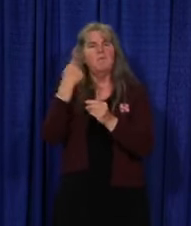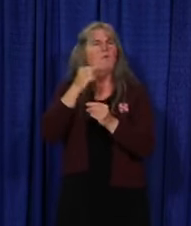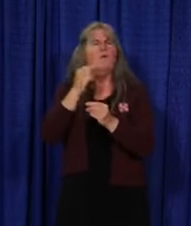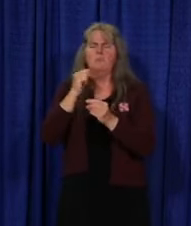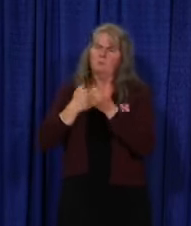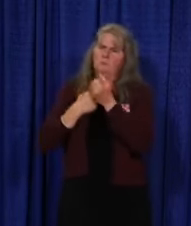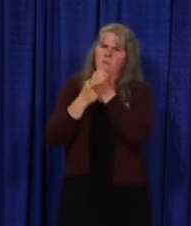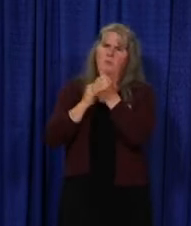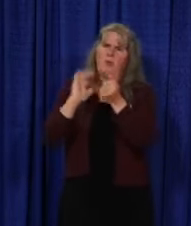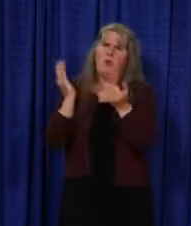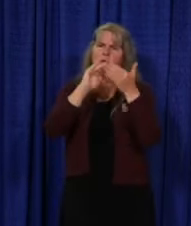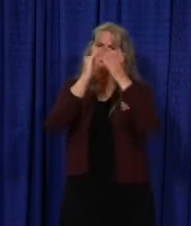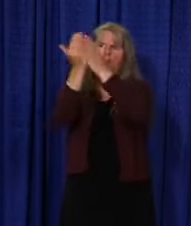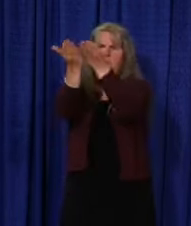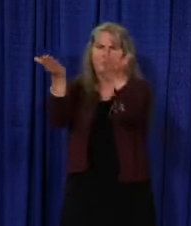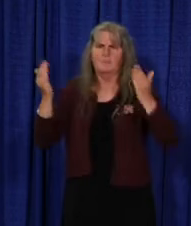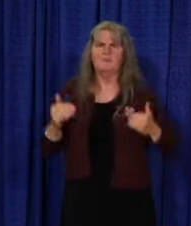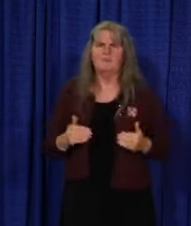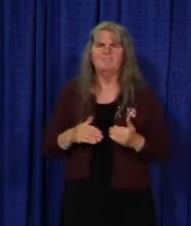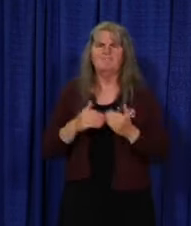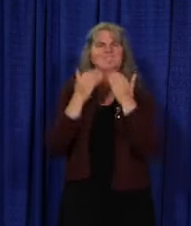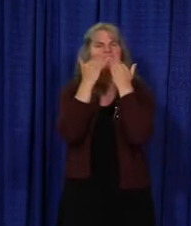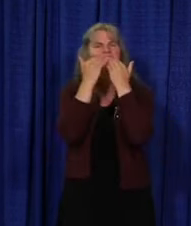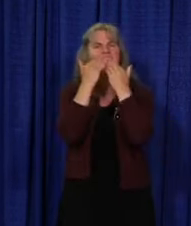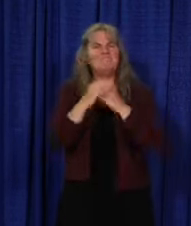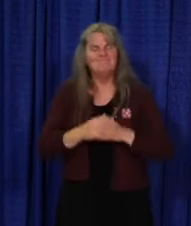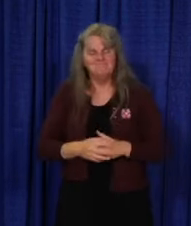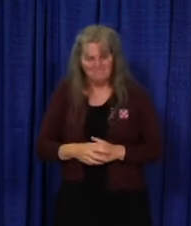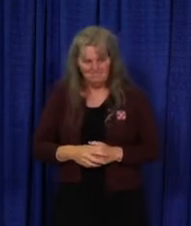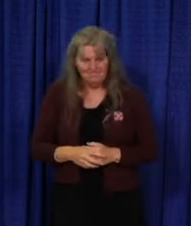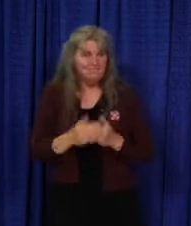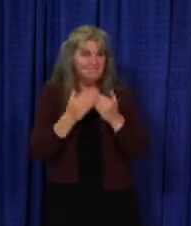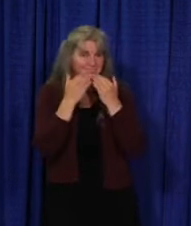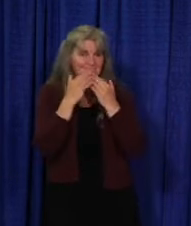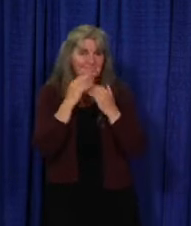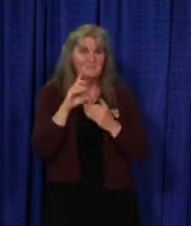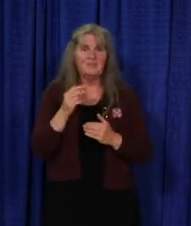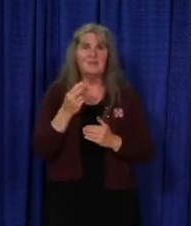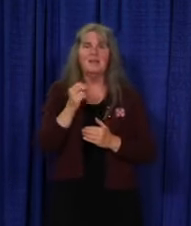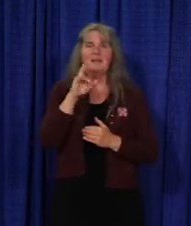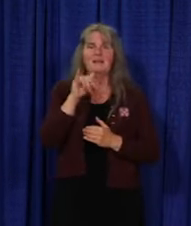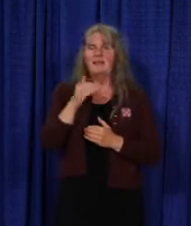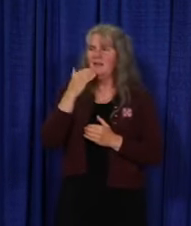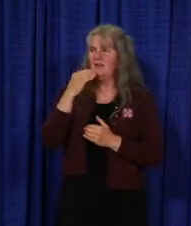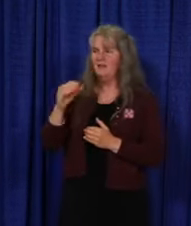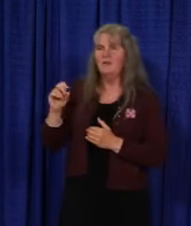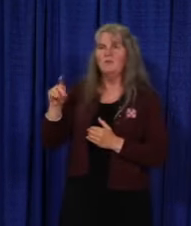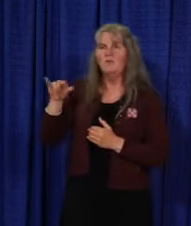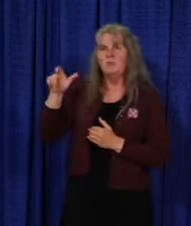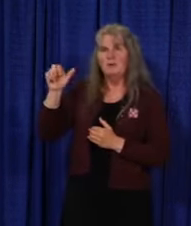Thank you, Merci. Pat: Thank you, Dr Hanley. Thank you, Premier Silver. We will now go to the phone